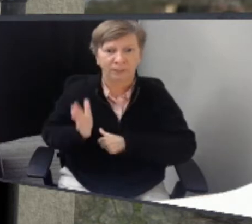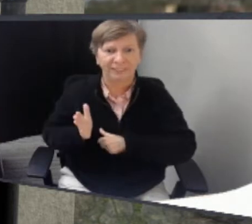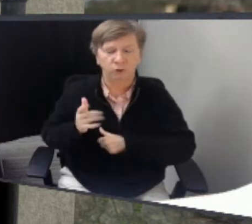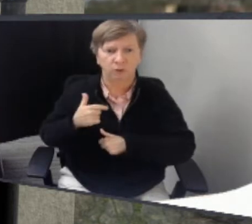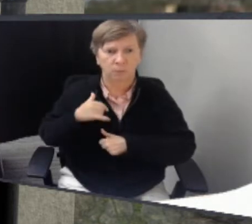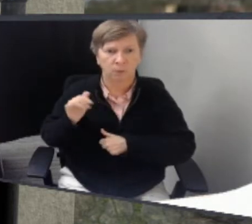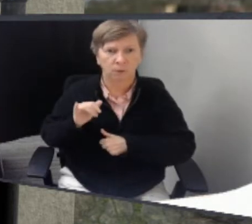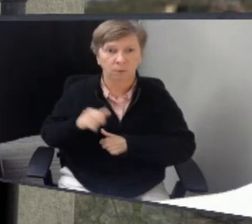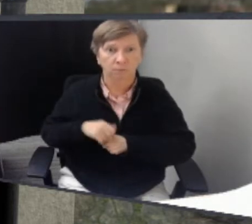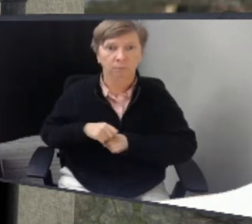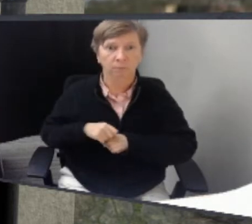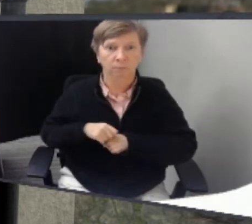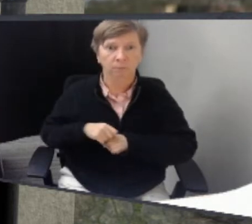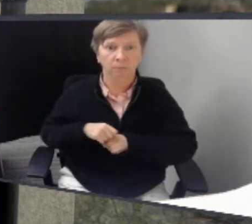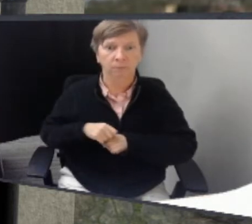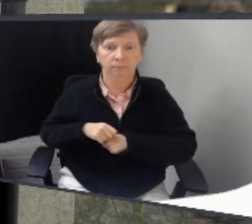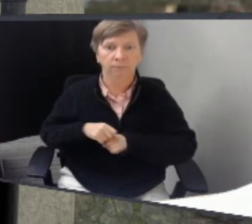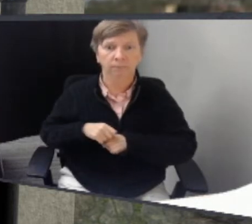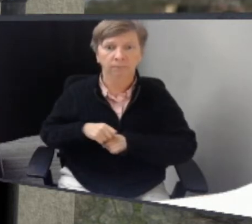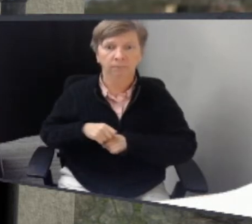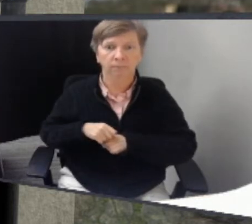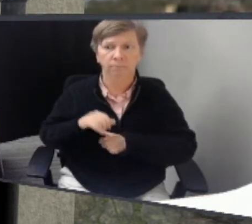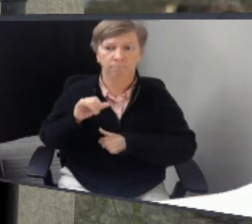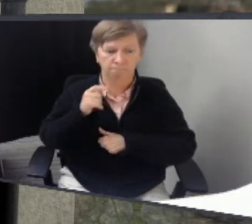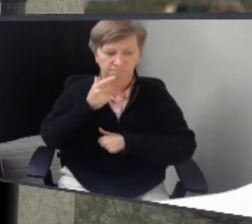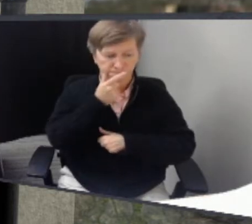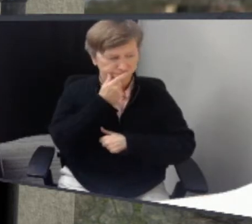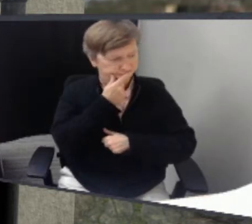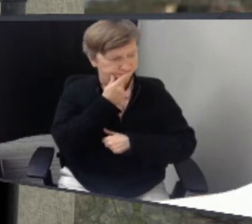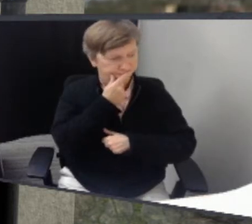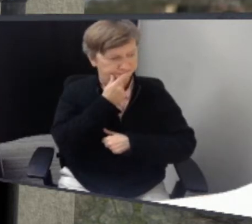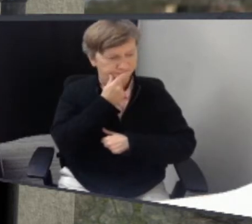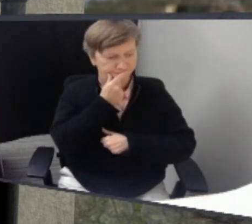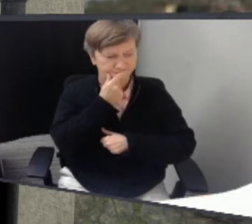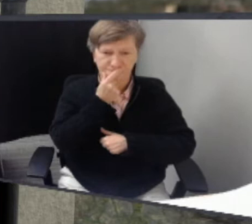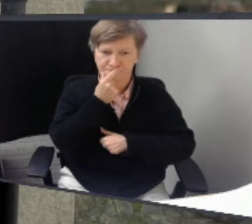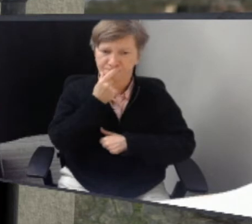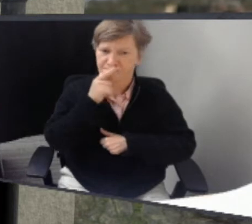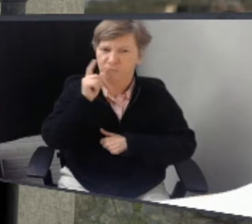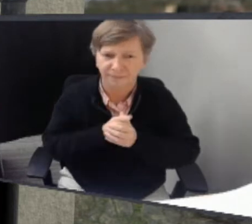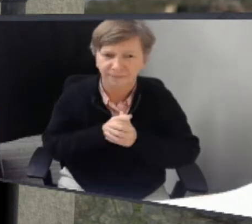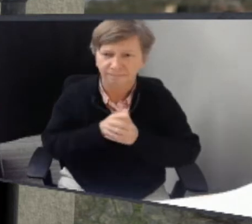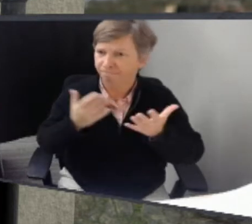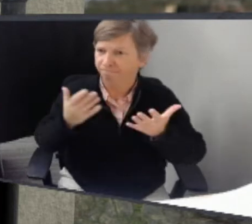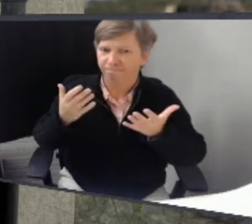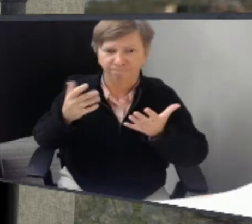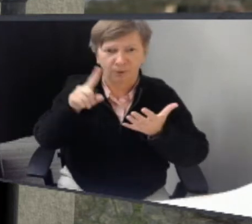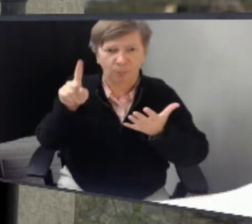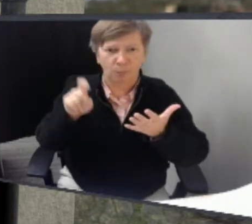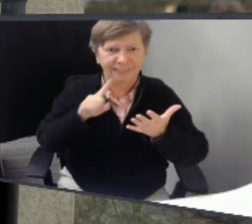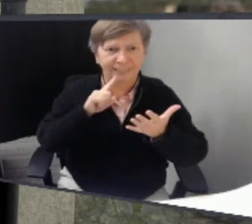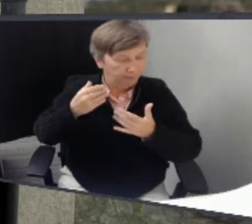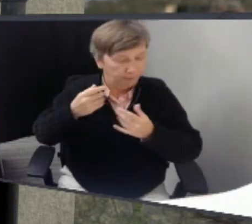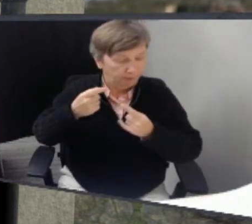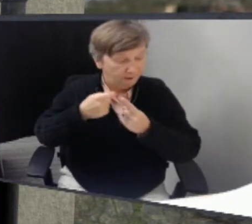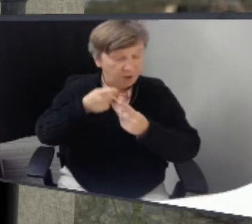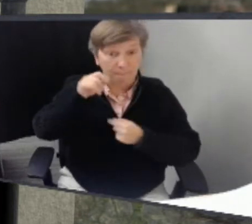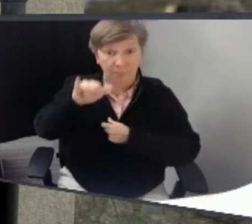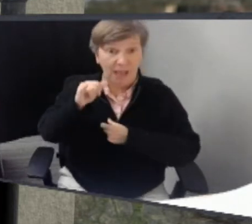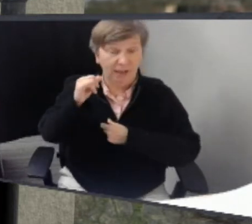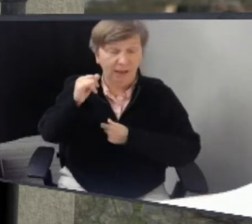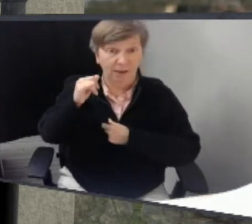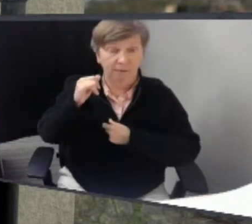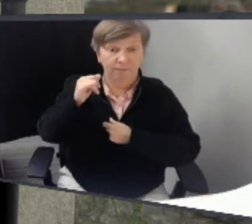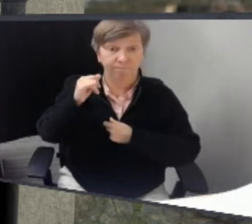meetup in Hubs with the presenter. I thought that should be interesting. I wasn't sure how that was